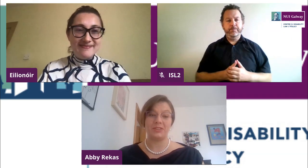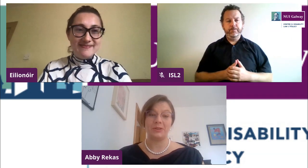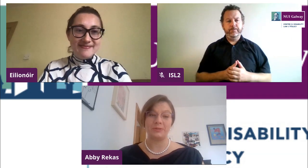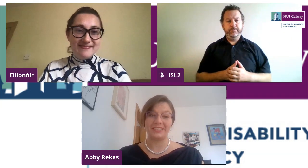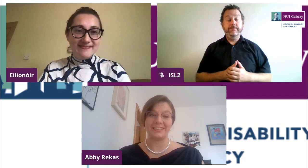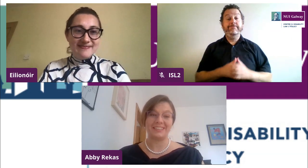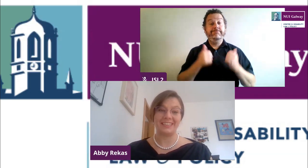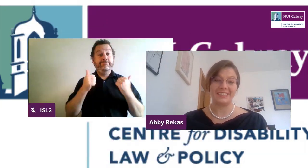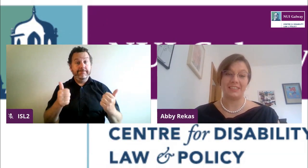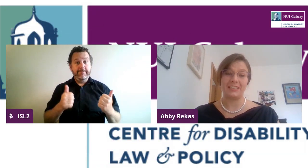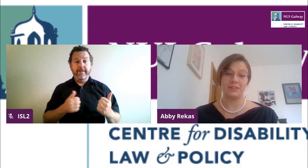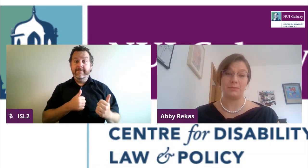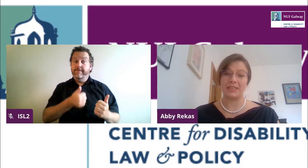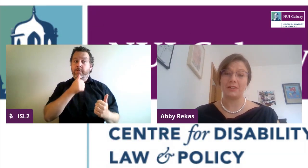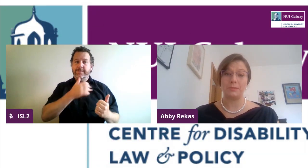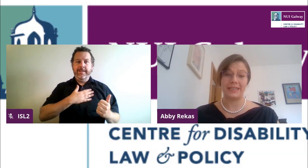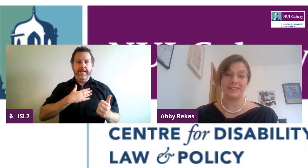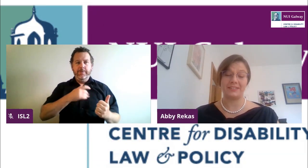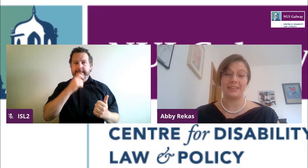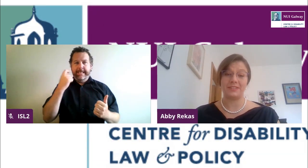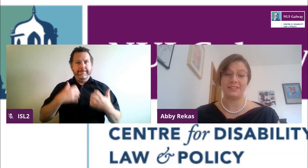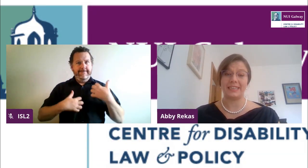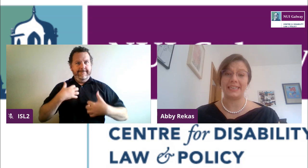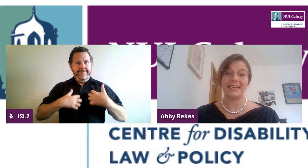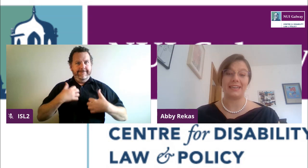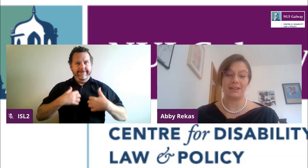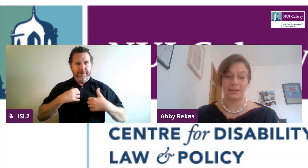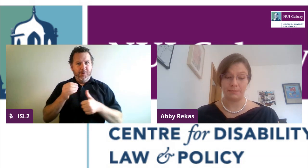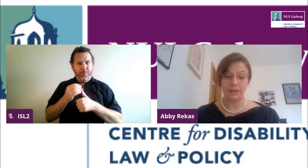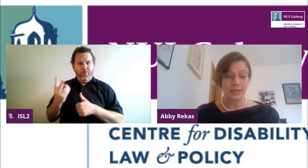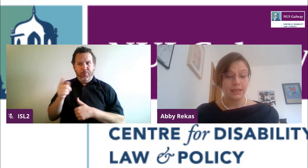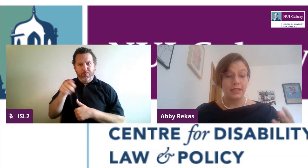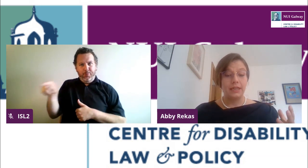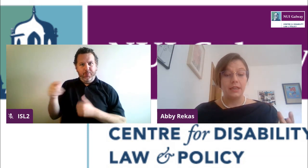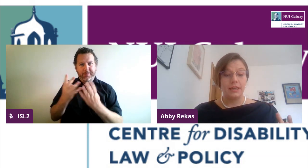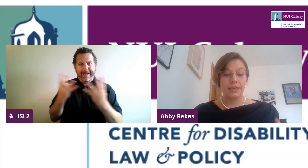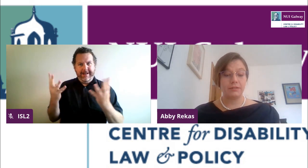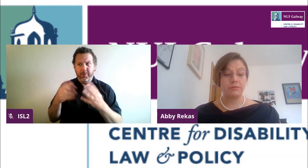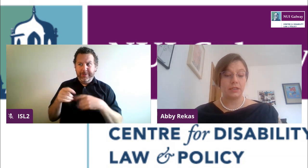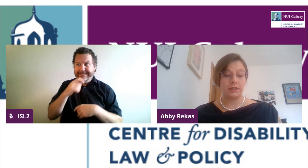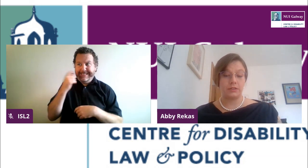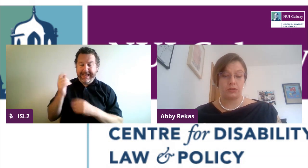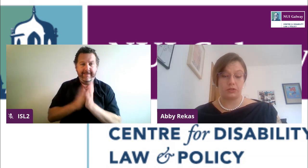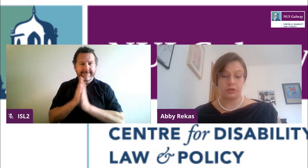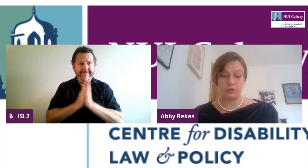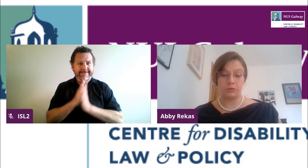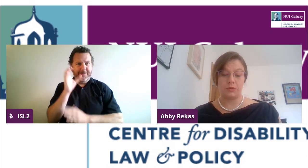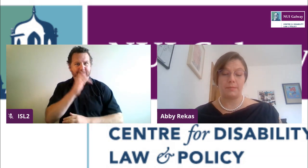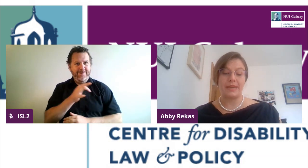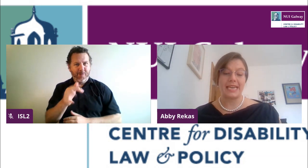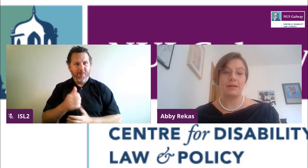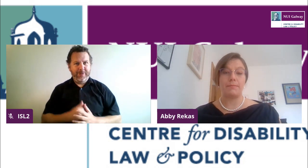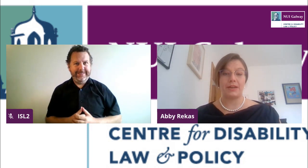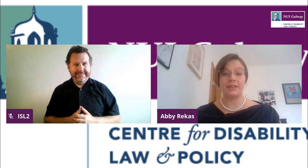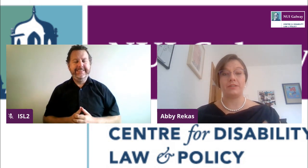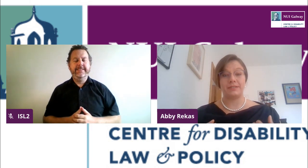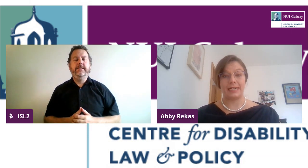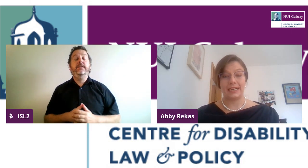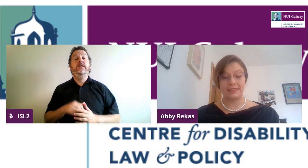I am totally excited to hear what my co-panellists have to say. In regards to the main areas I see, my focus is on